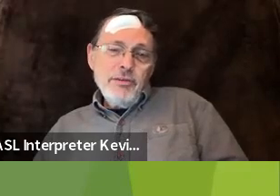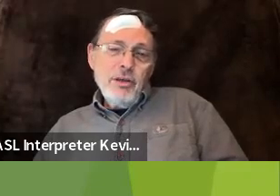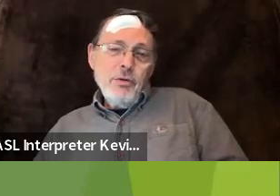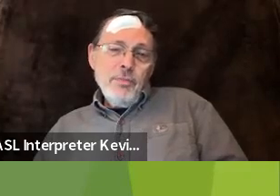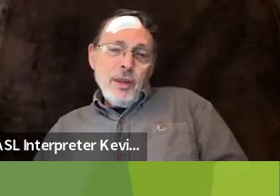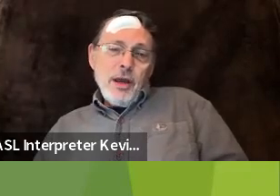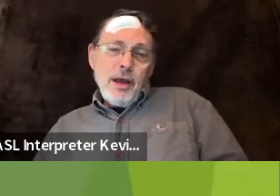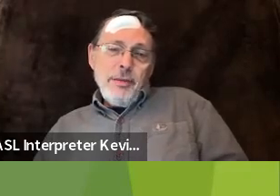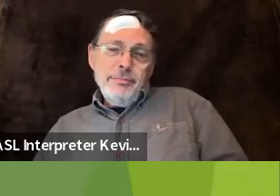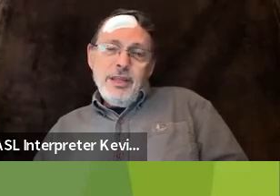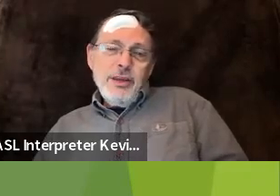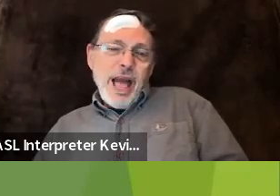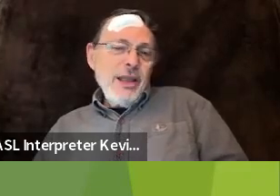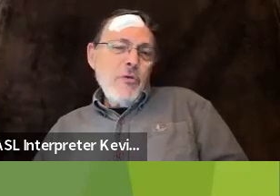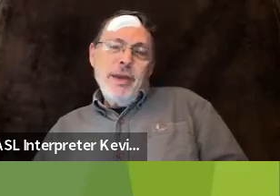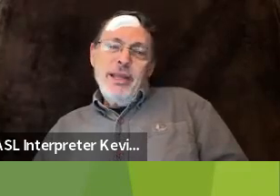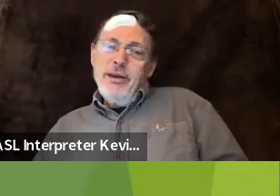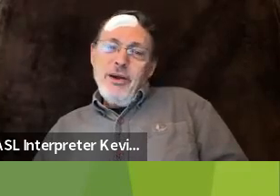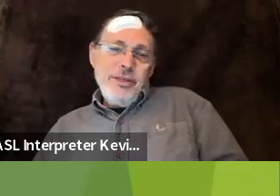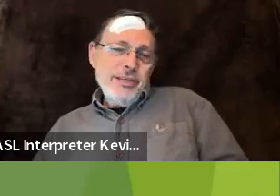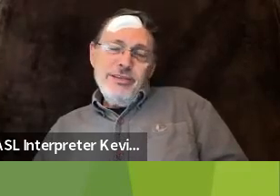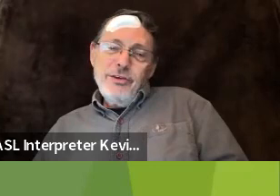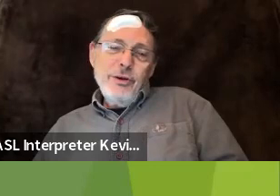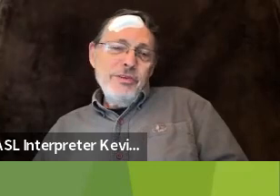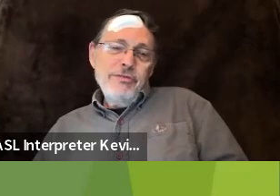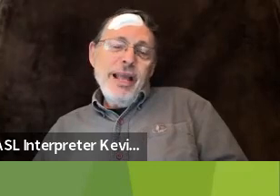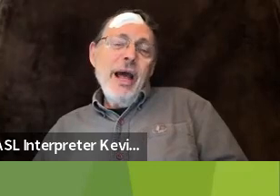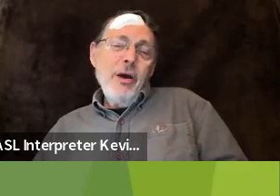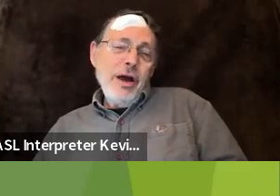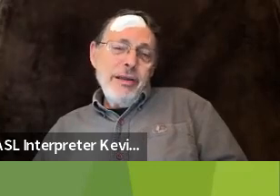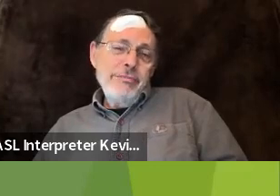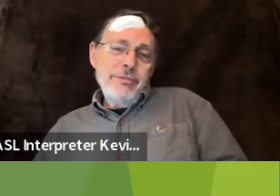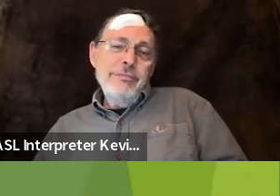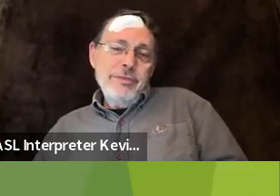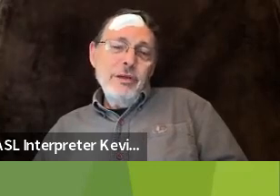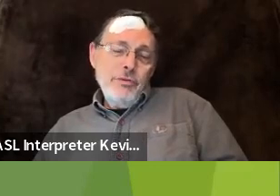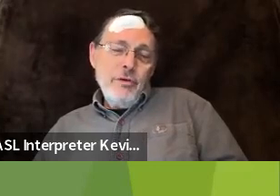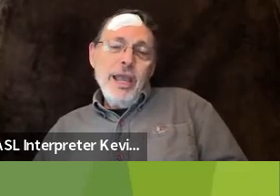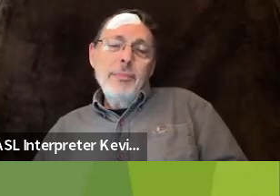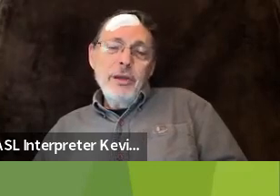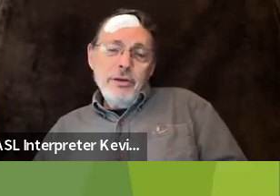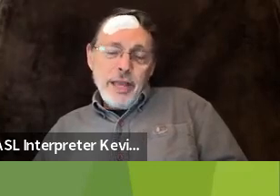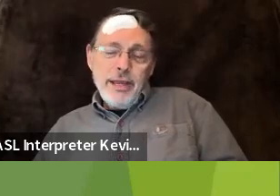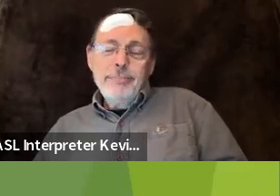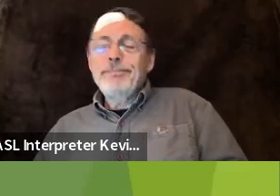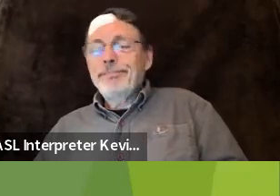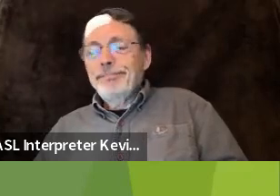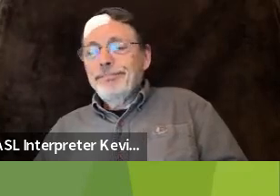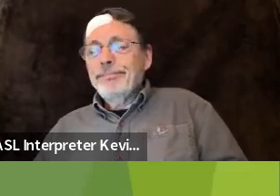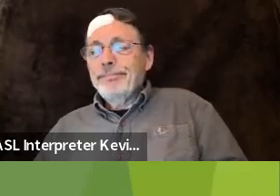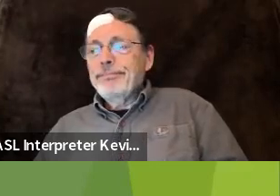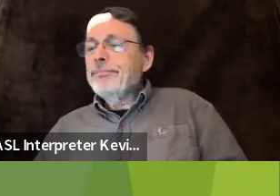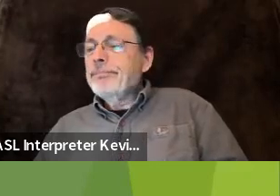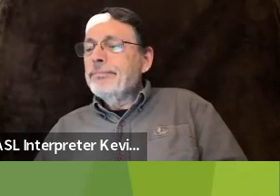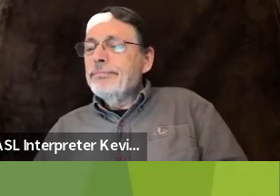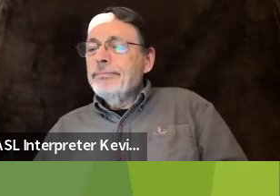I would go with my gut on this in terms of, like, how I deal with vocabulary like that.